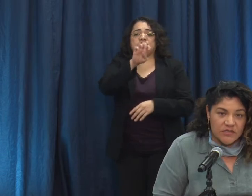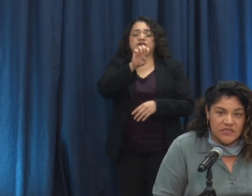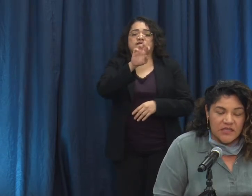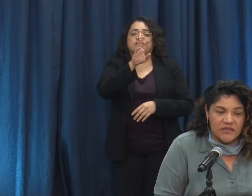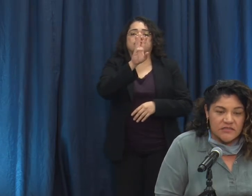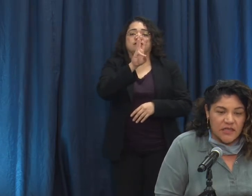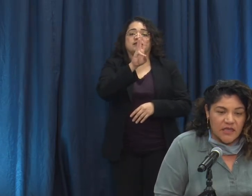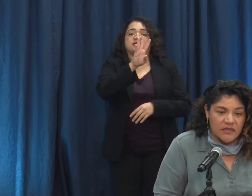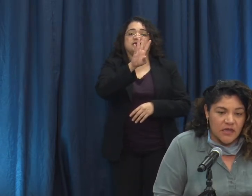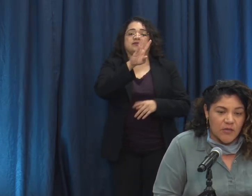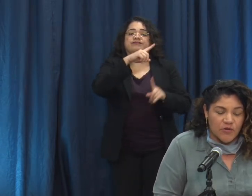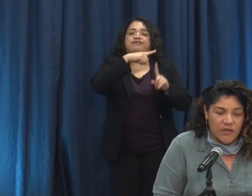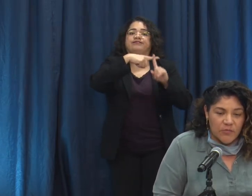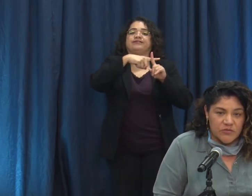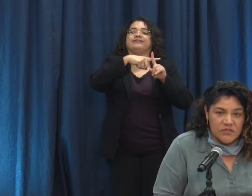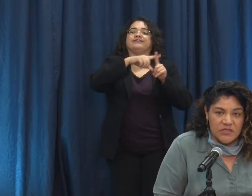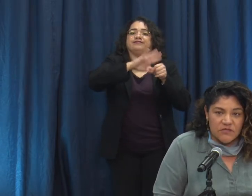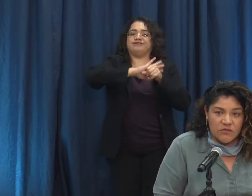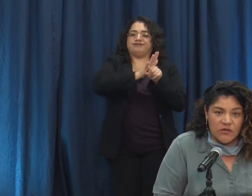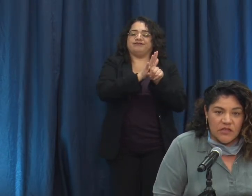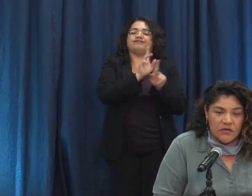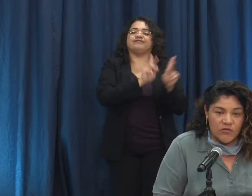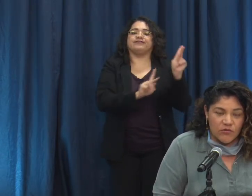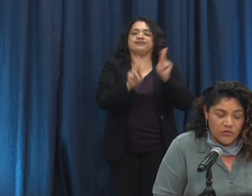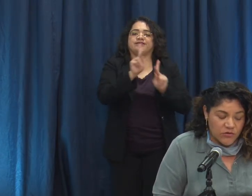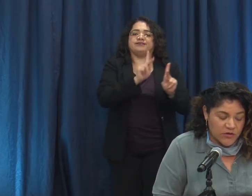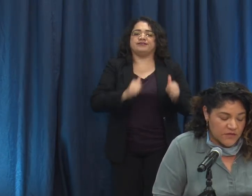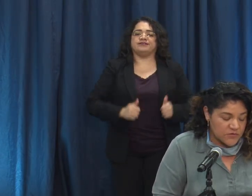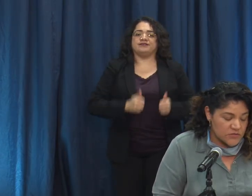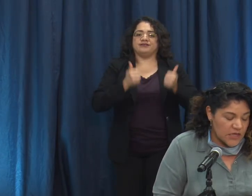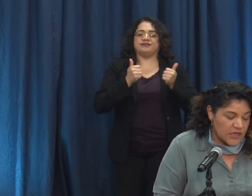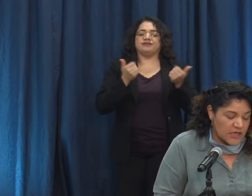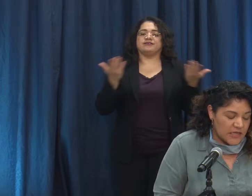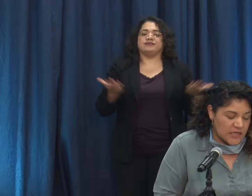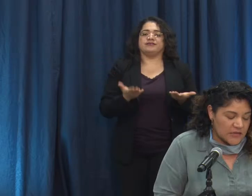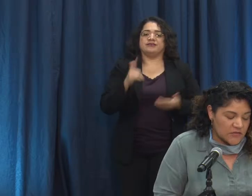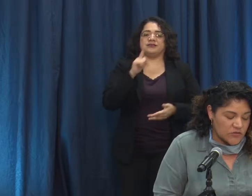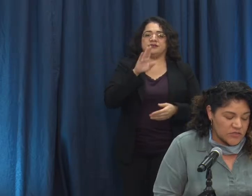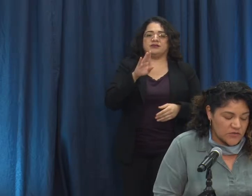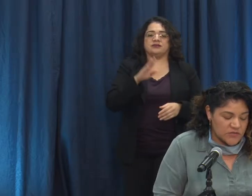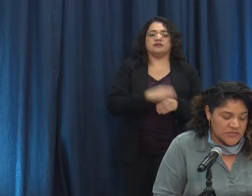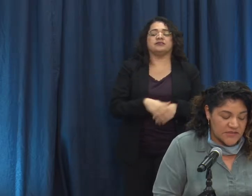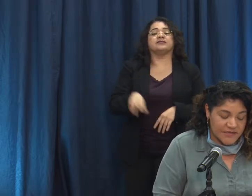residentes can pro bono C TiVo del korenev arroz y dos ciento seis anti